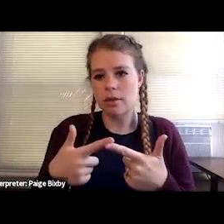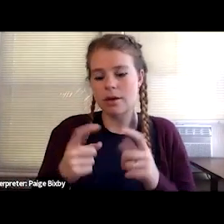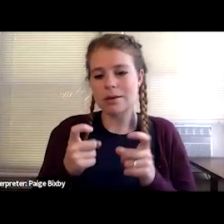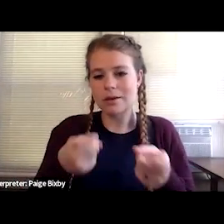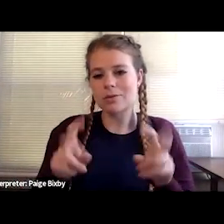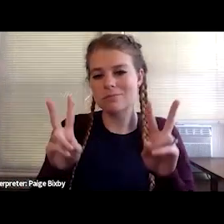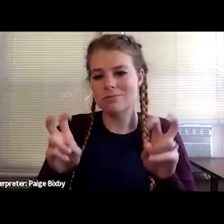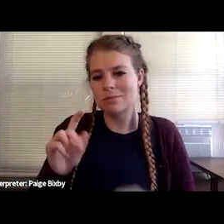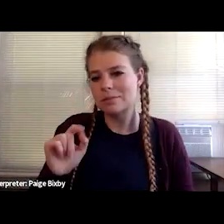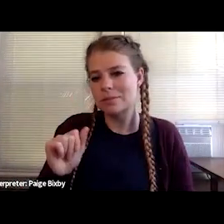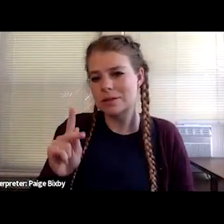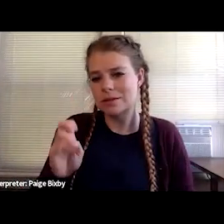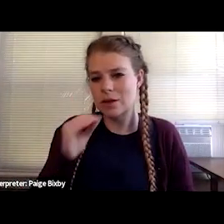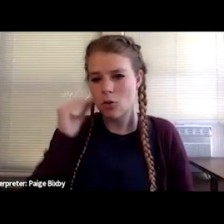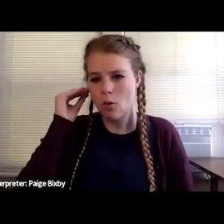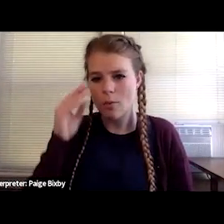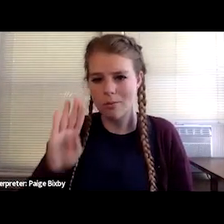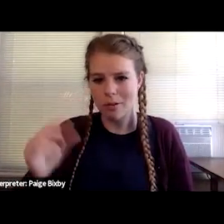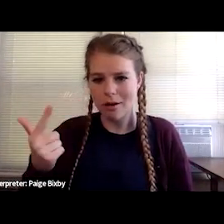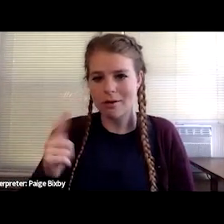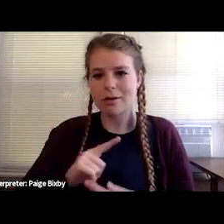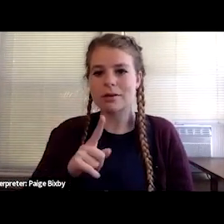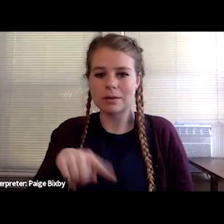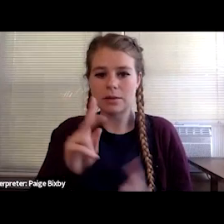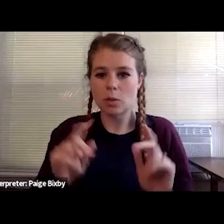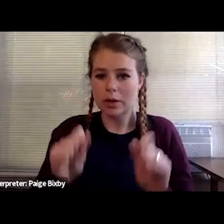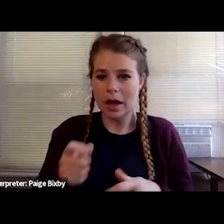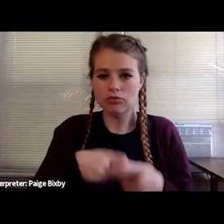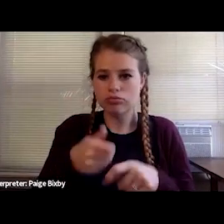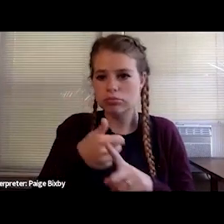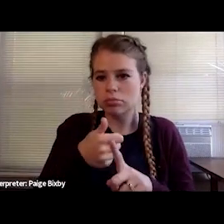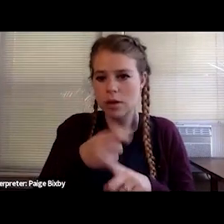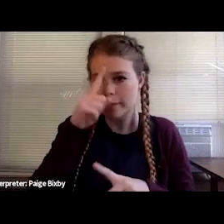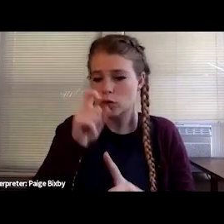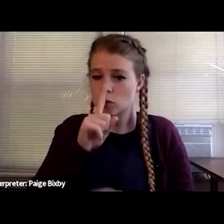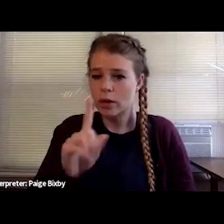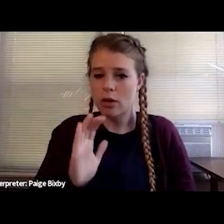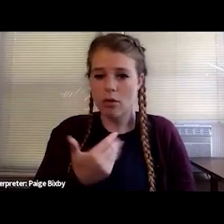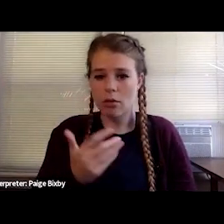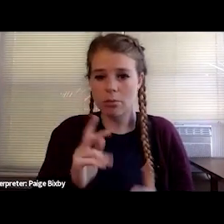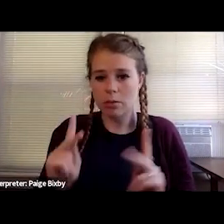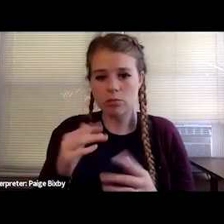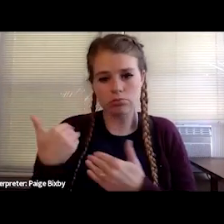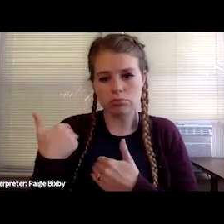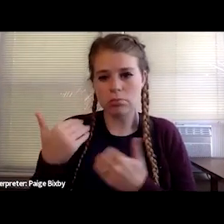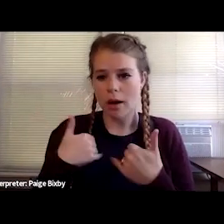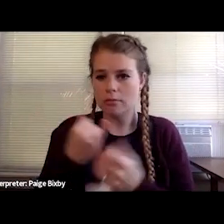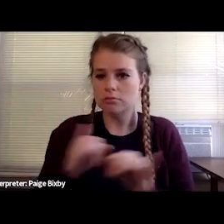until, as Brian mentioned, people are able to kinda change them on their own. Because ultimately our folks are, you know, responsible and have the autonomy over their own bodies,